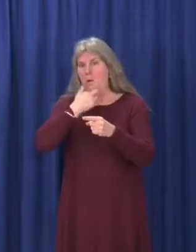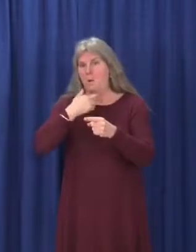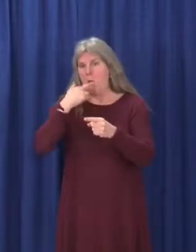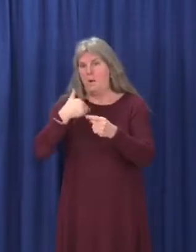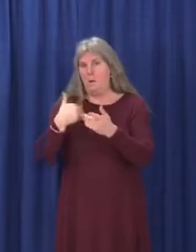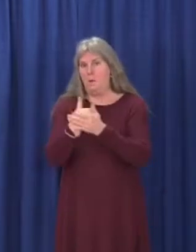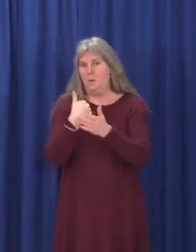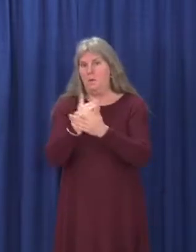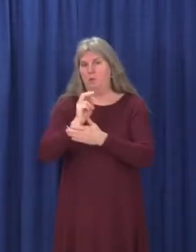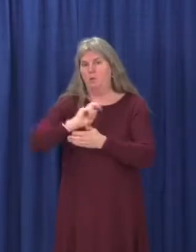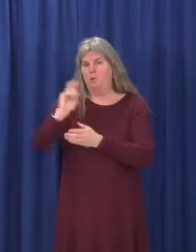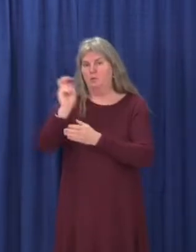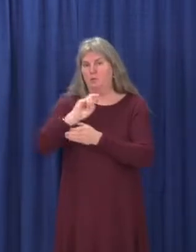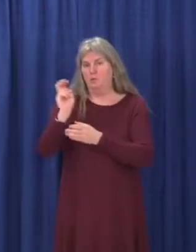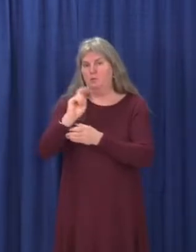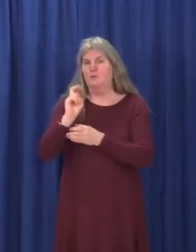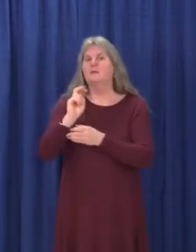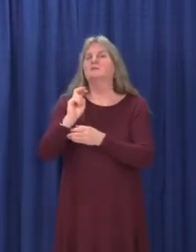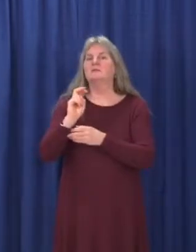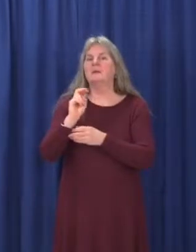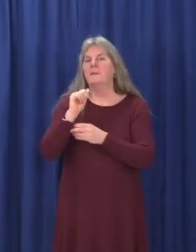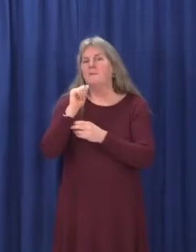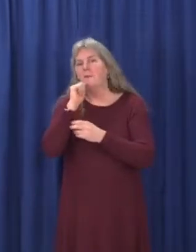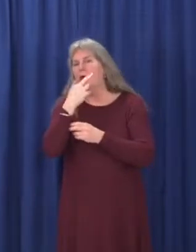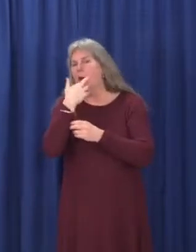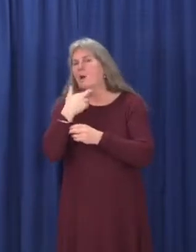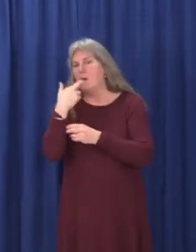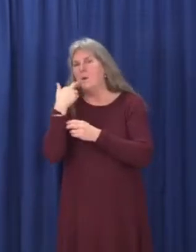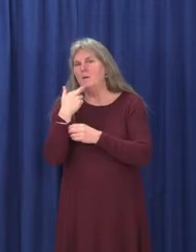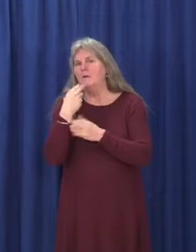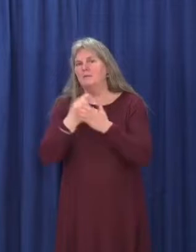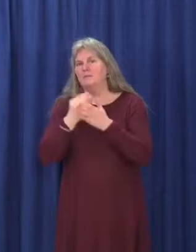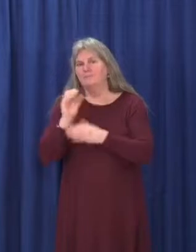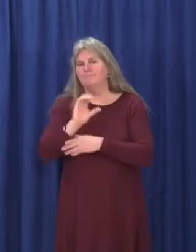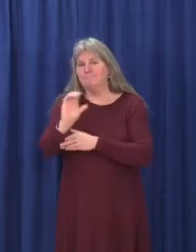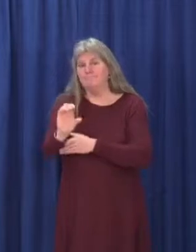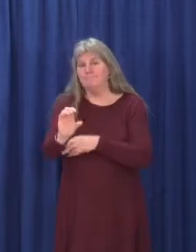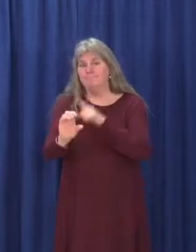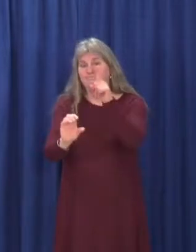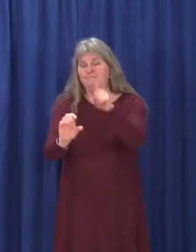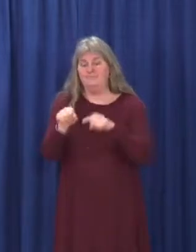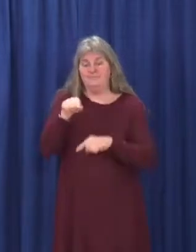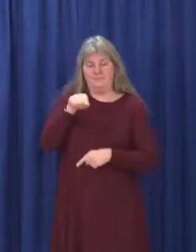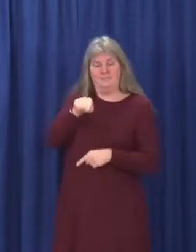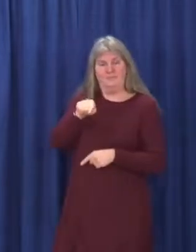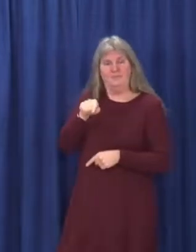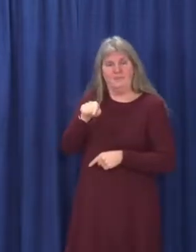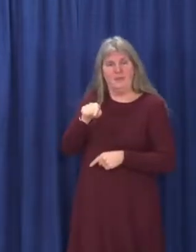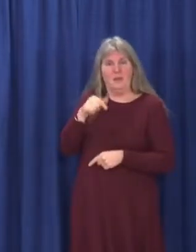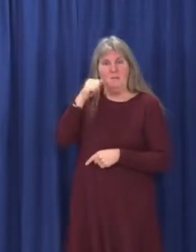of the Tourism Non-Accommodation Sector Supplement. So, under this new stream, bars and restaurants throughout